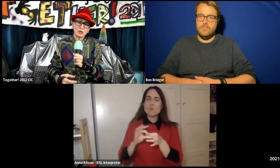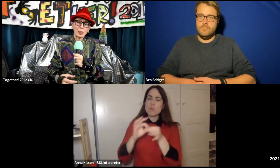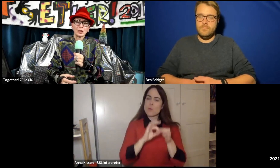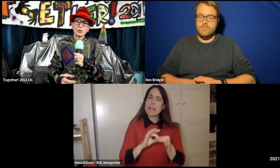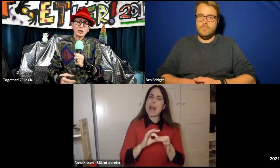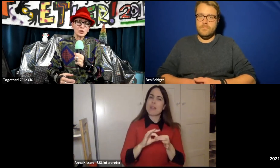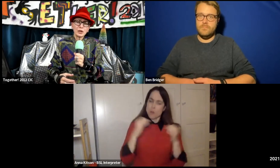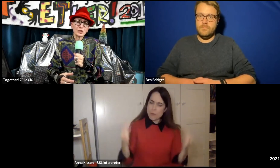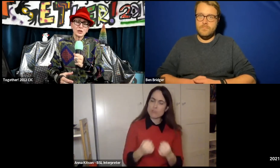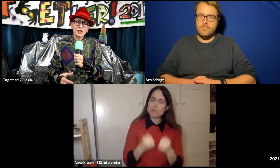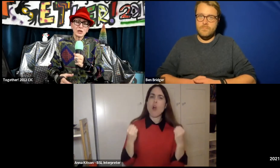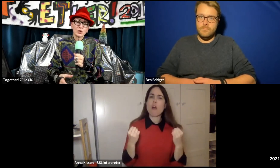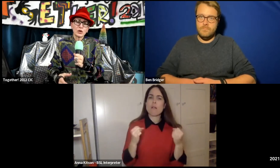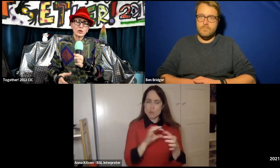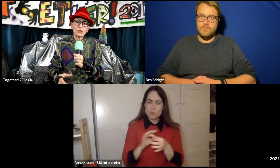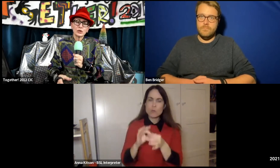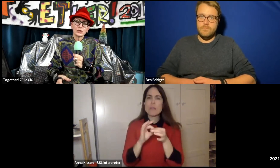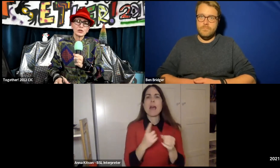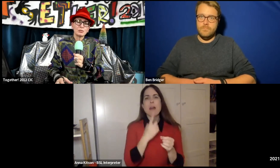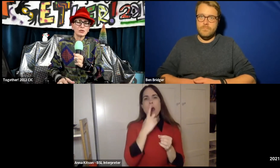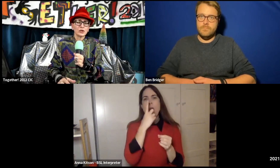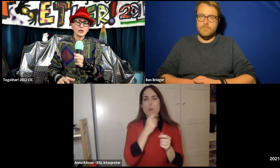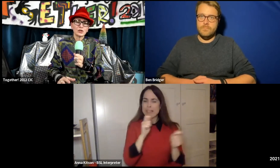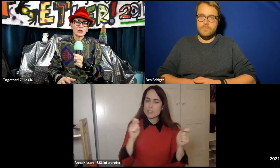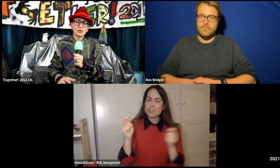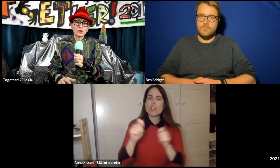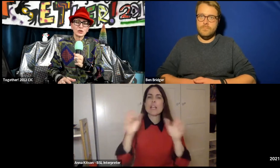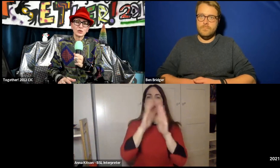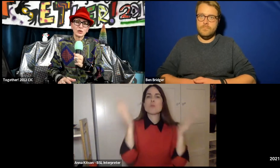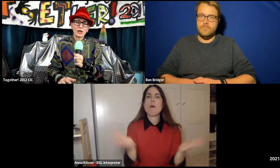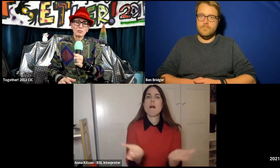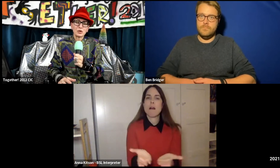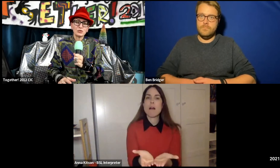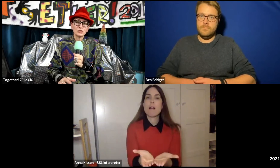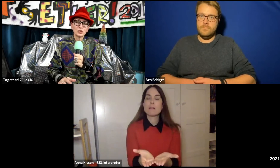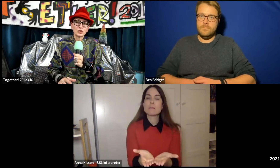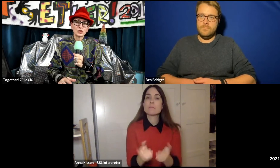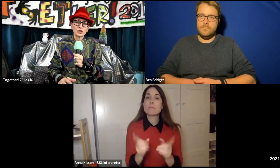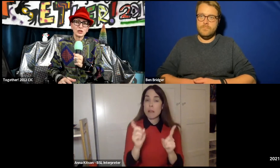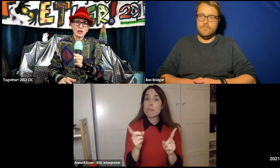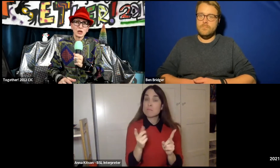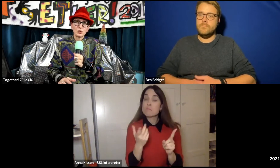world", we do have our own simplified sign version of that unfortunately with